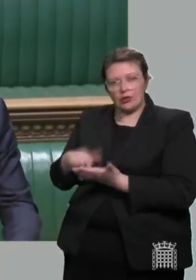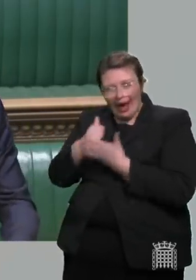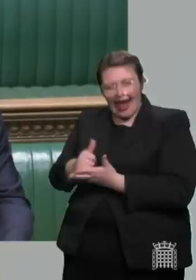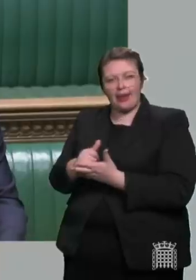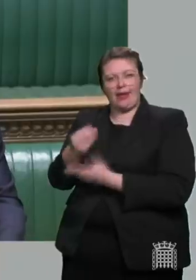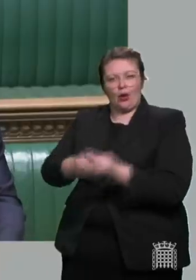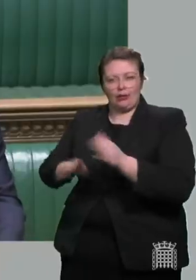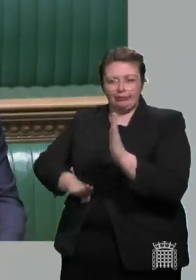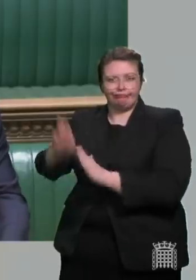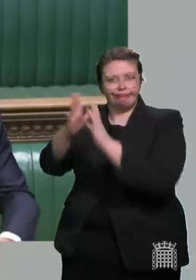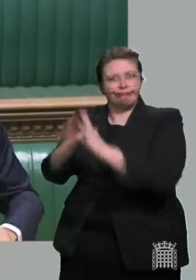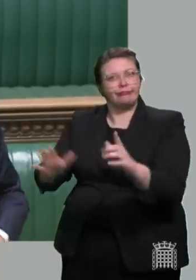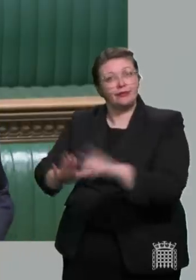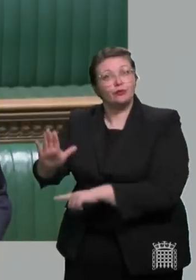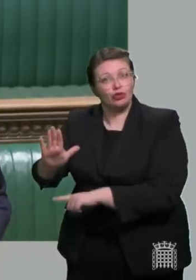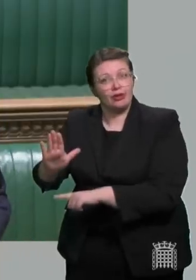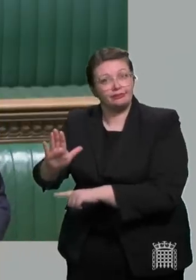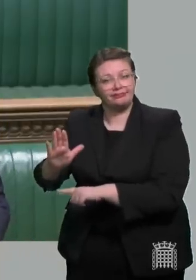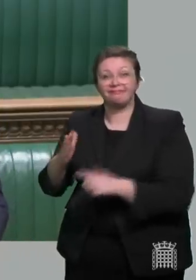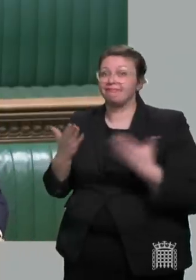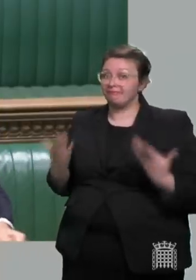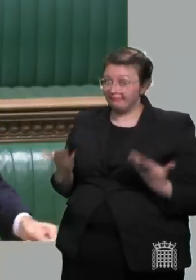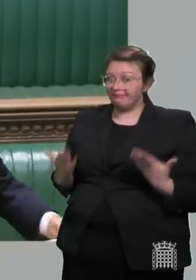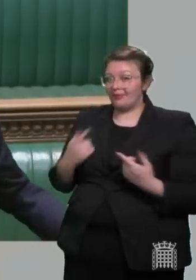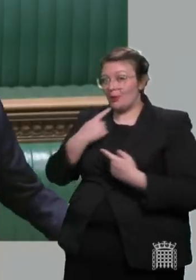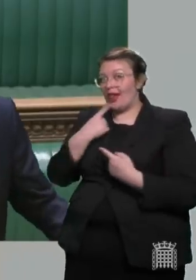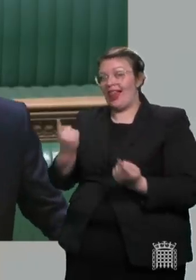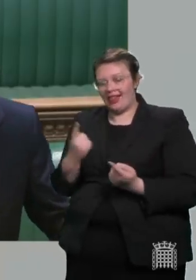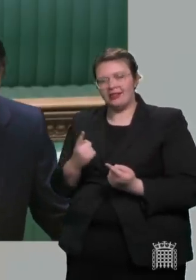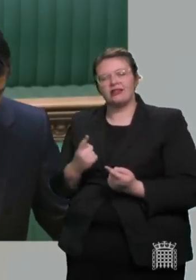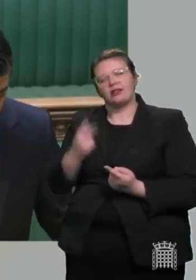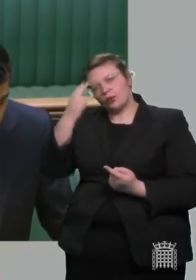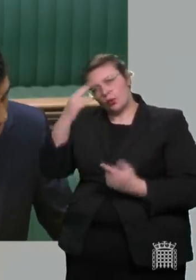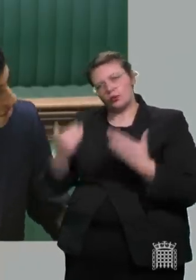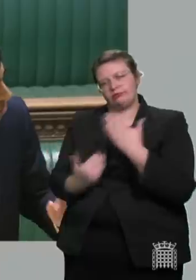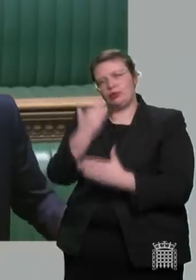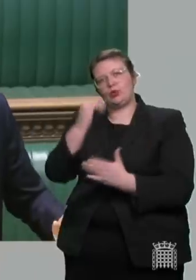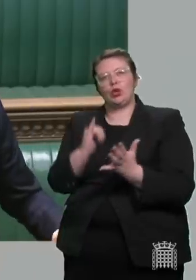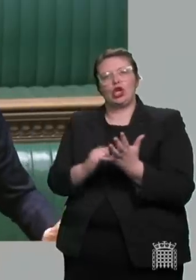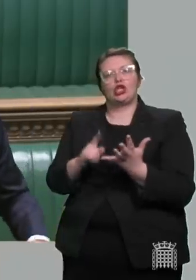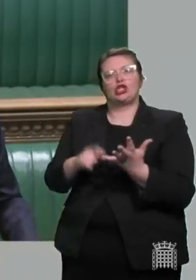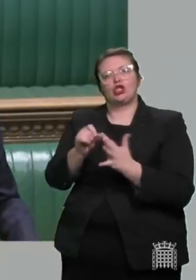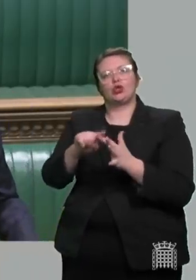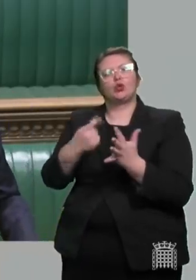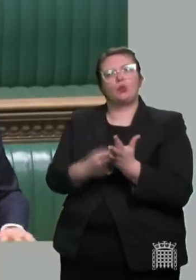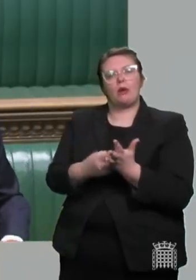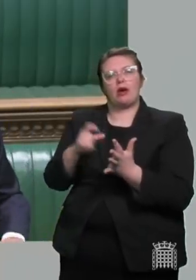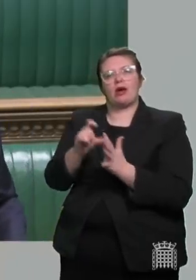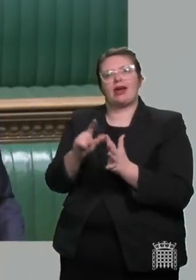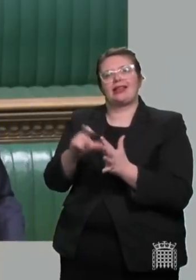So today I can announce the super deduction. For the next two years, when companies invest,